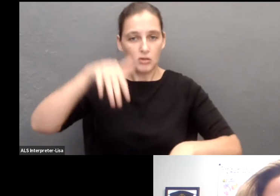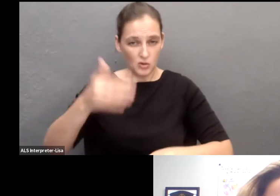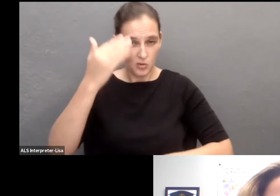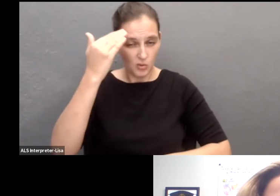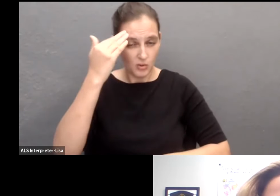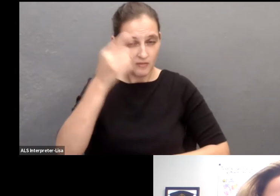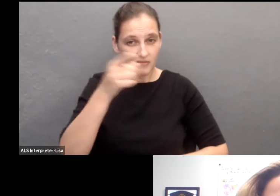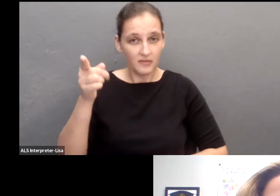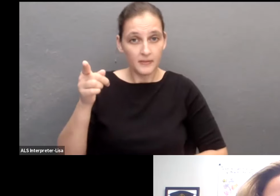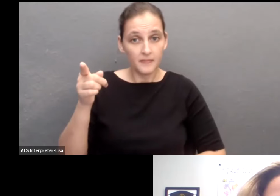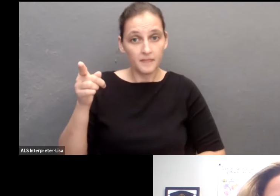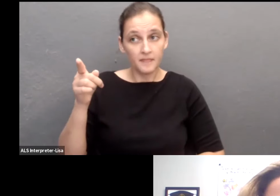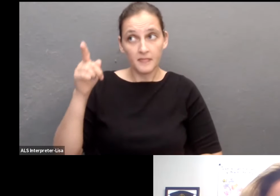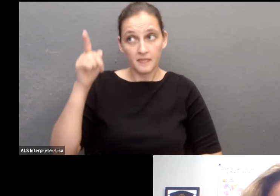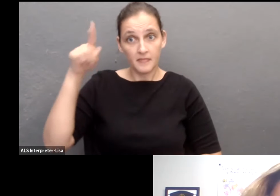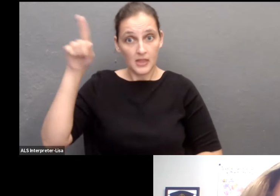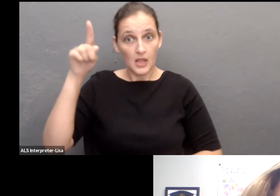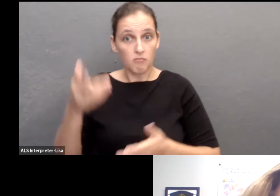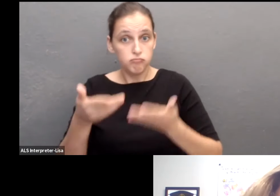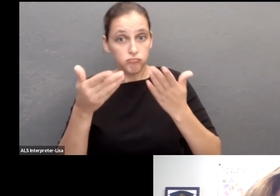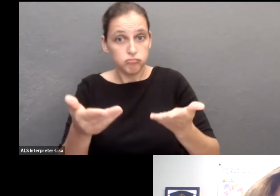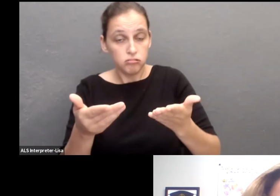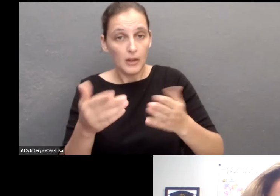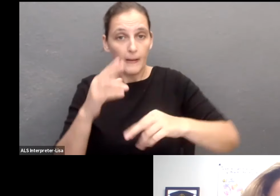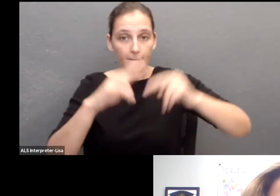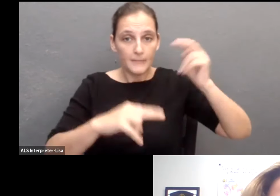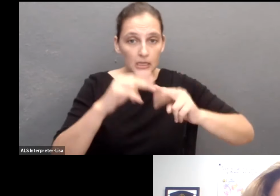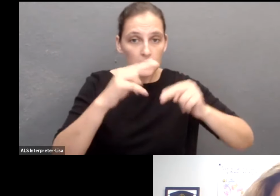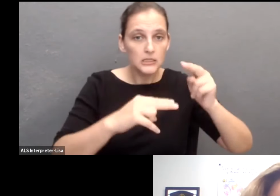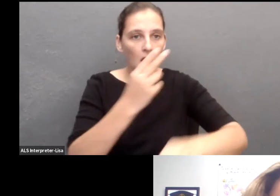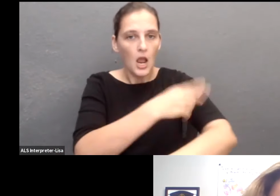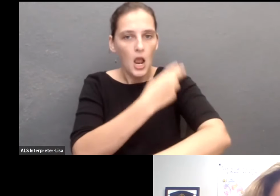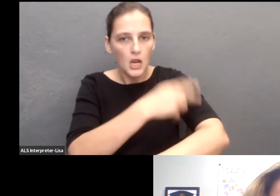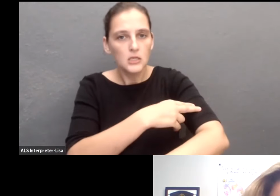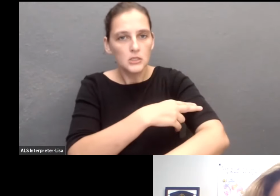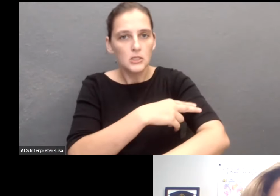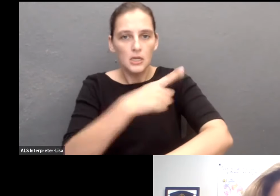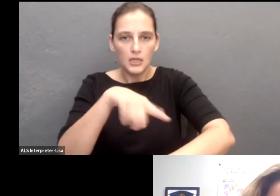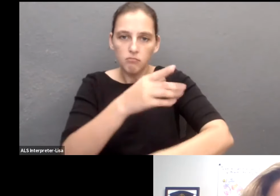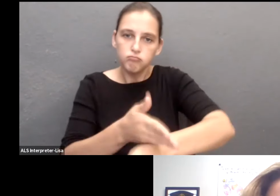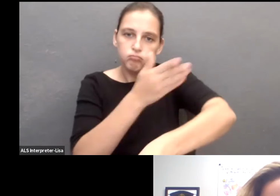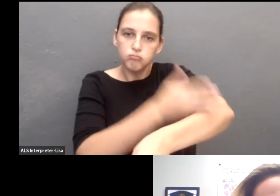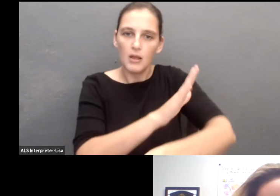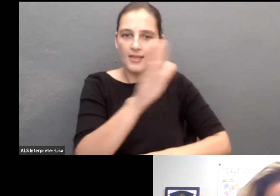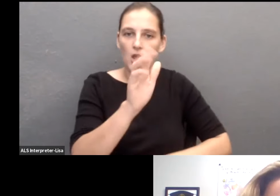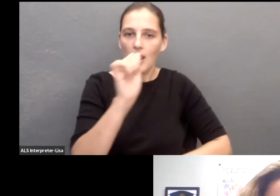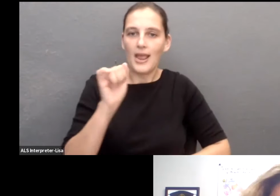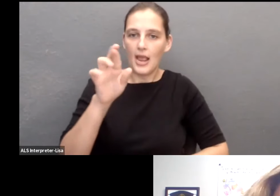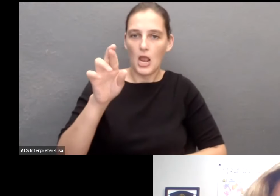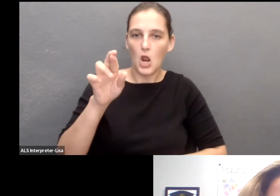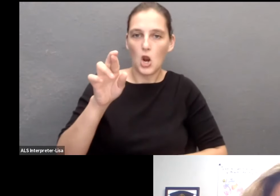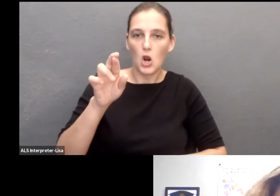are recommending a lot of buildings and hospitals, etc, have improved their airflow so that air exchange to kind of pull the